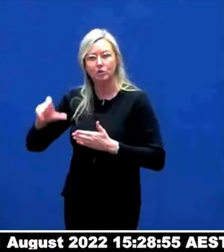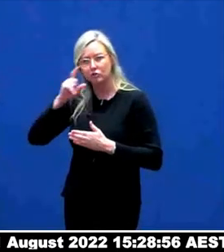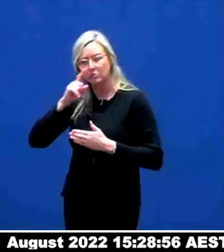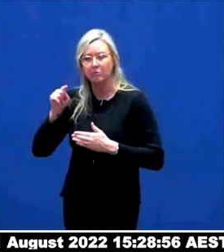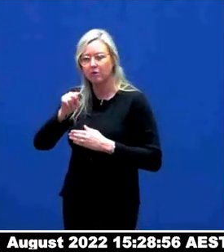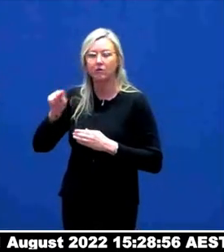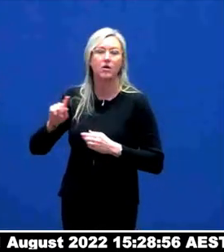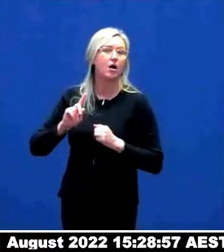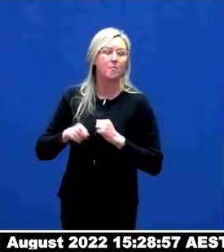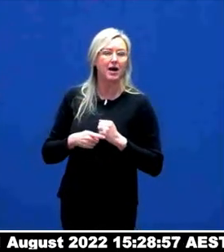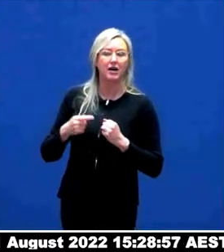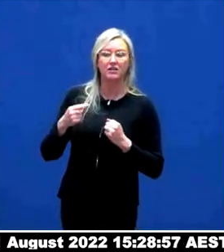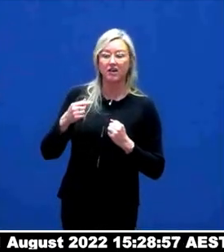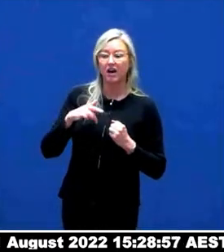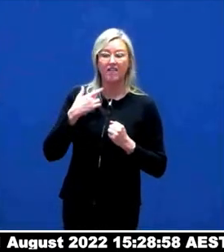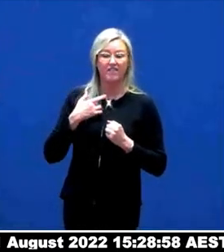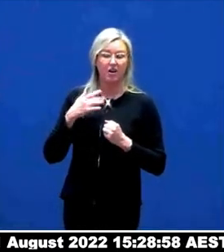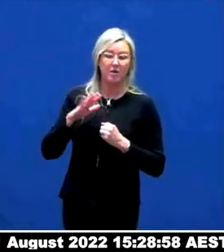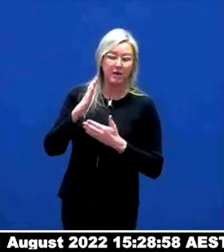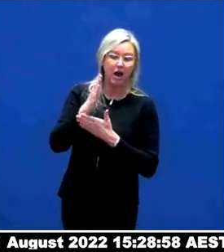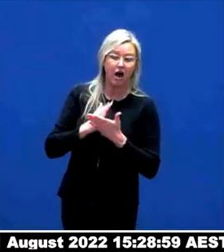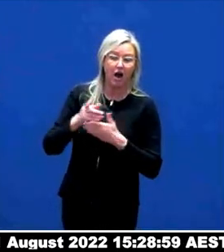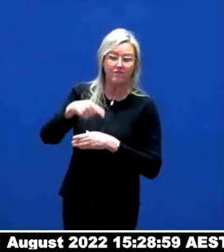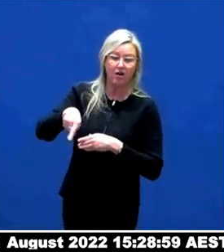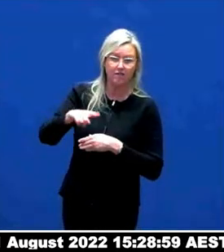Probably half of them have prison in their background and mental health issues.